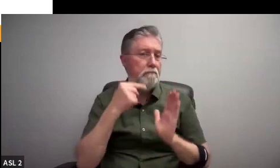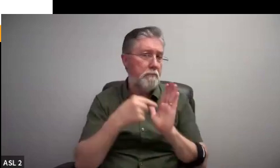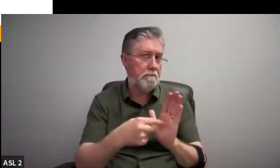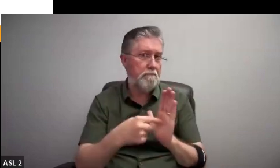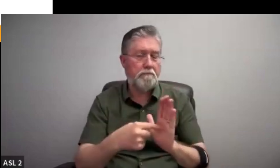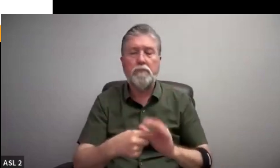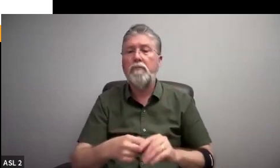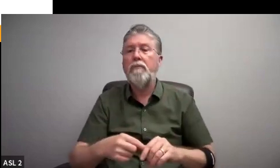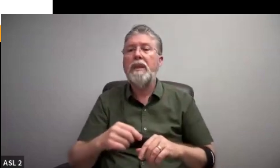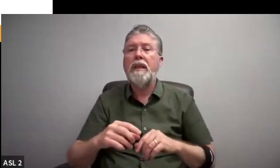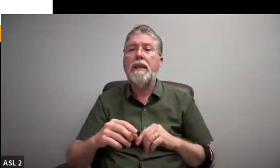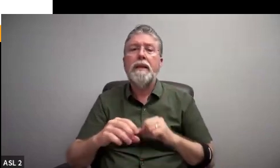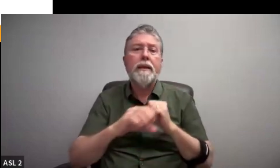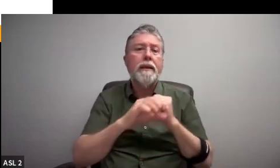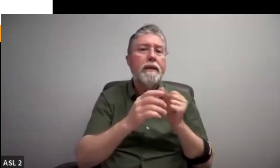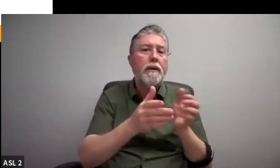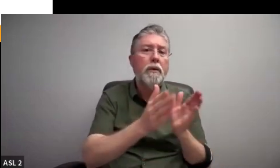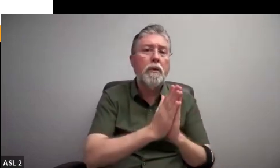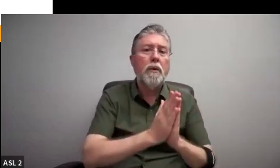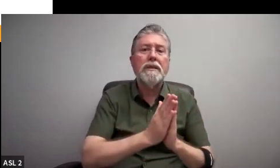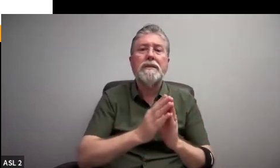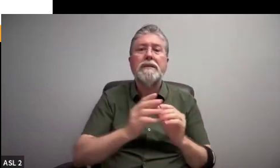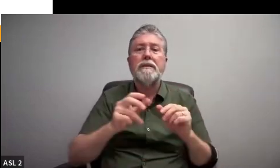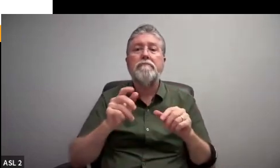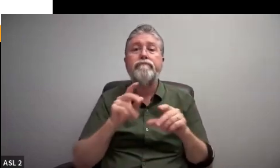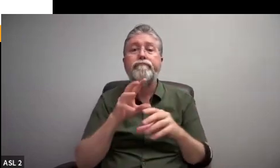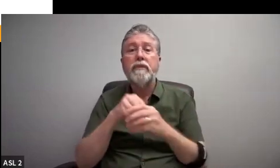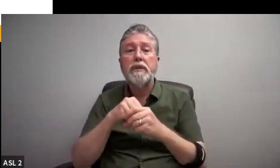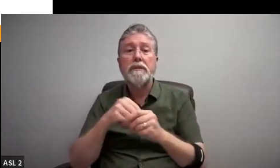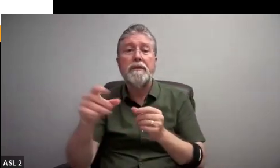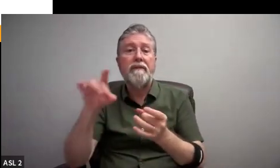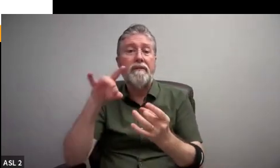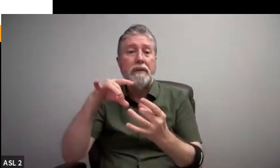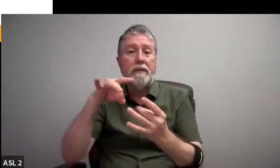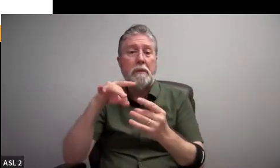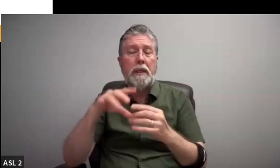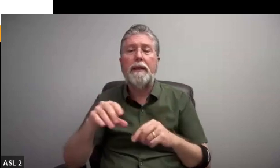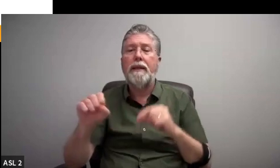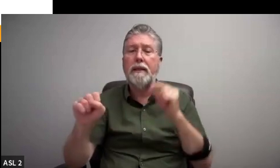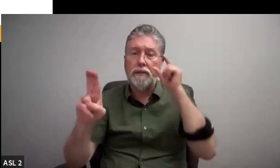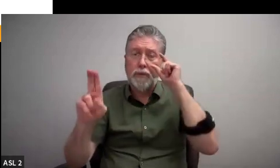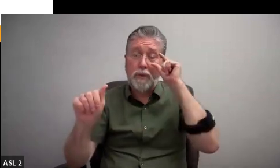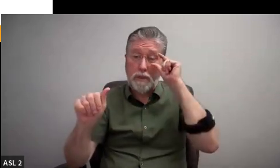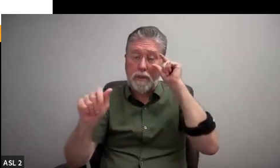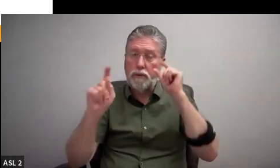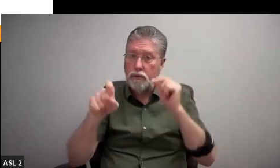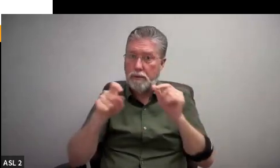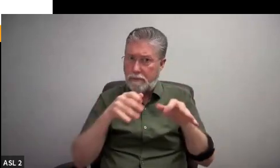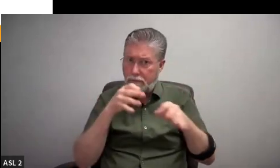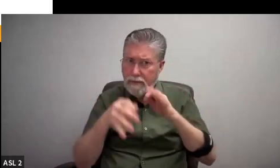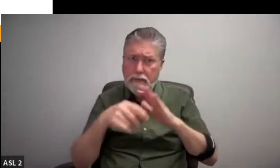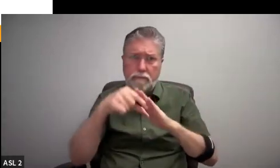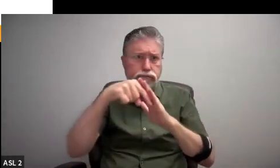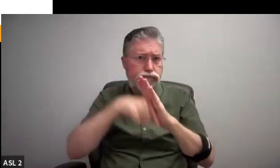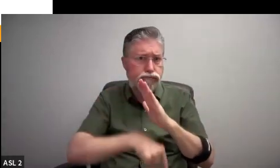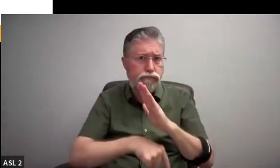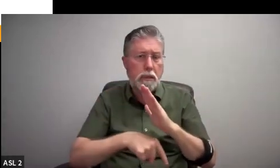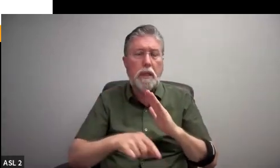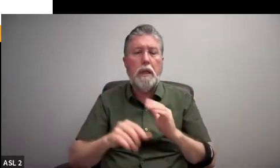solicitation of participant feedback. The SUA should describe in detail of the stewardship and